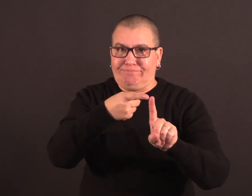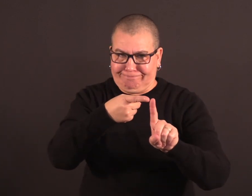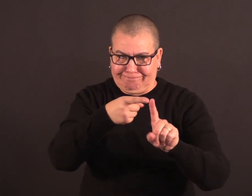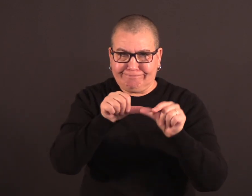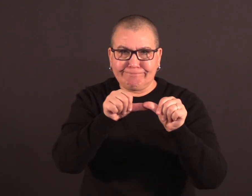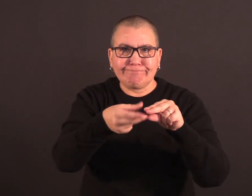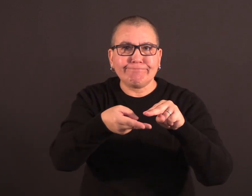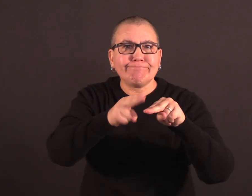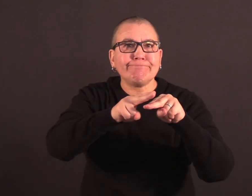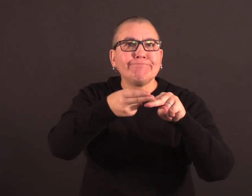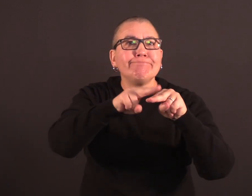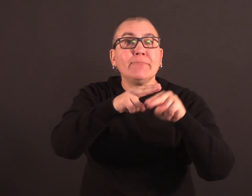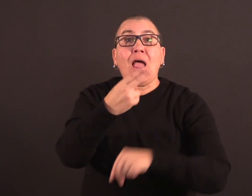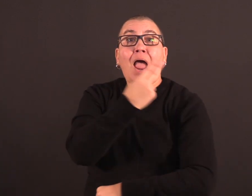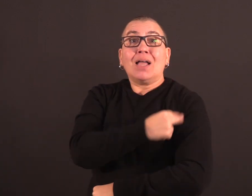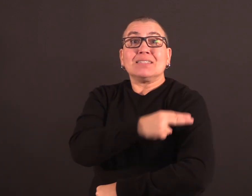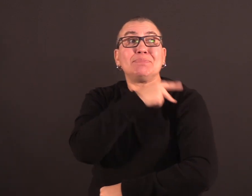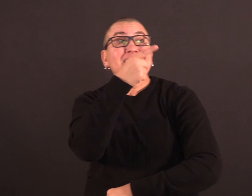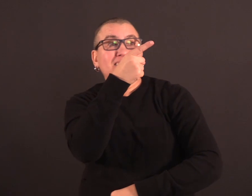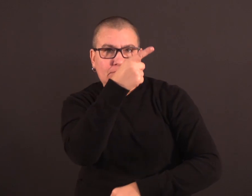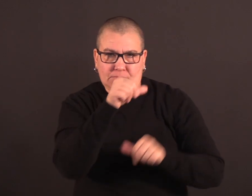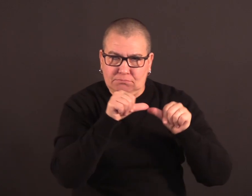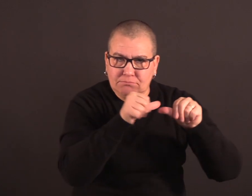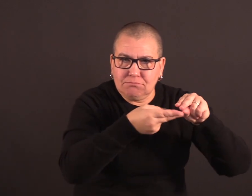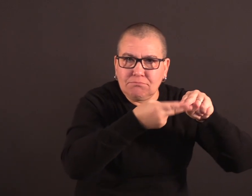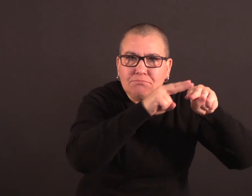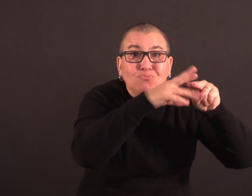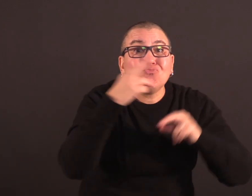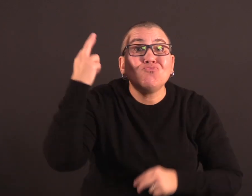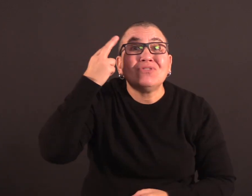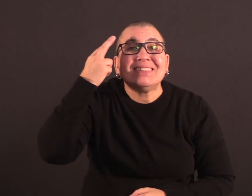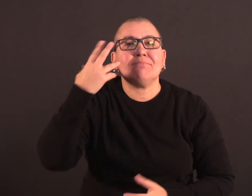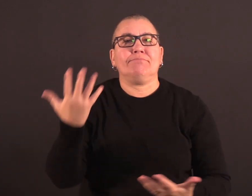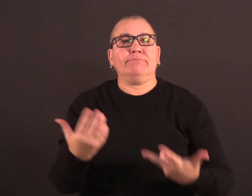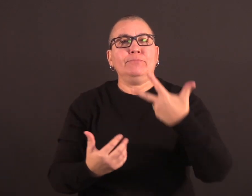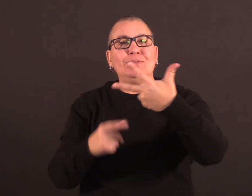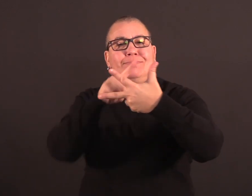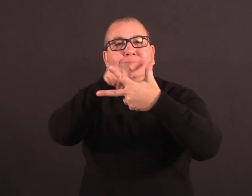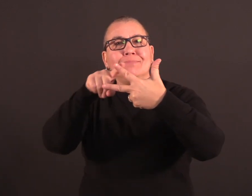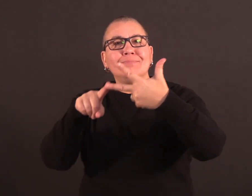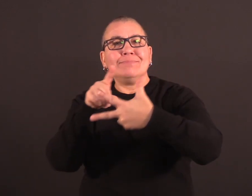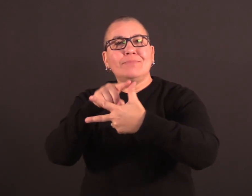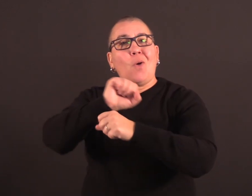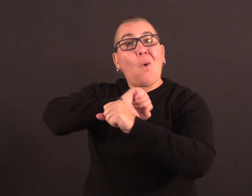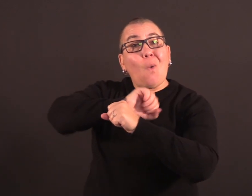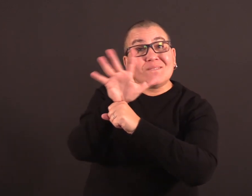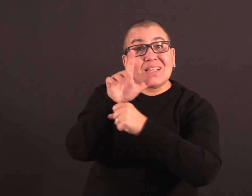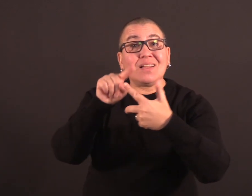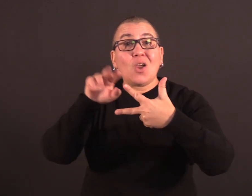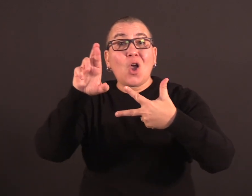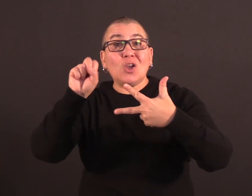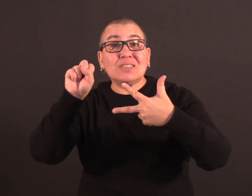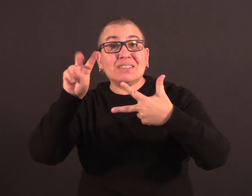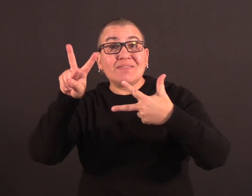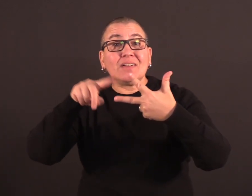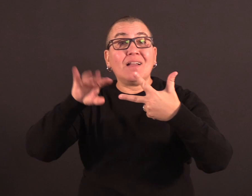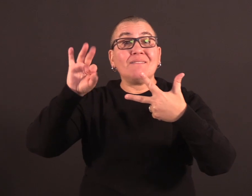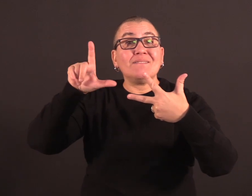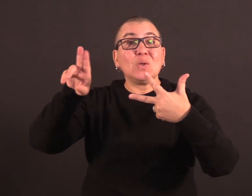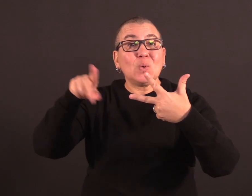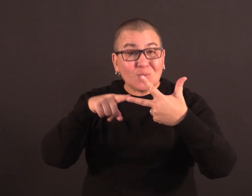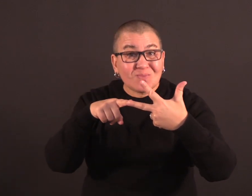as well as increasing hospitalizations due to COVID, RSV and influenza, Minnesotans may want